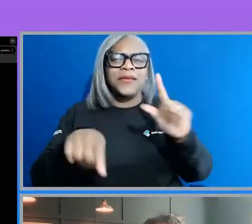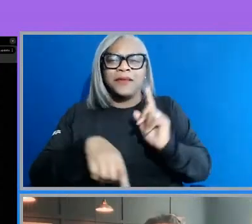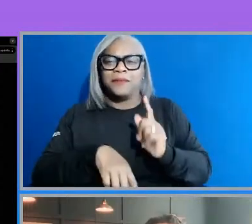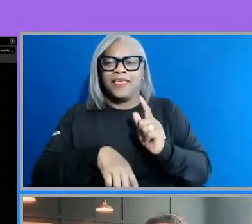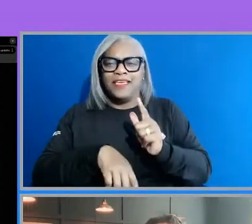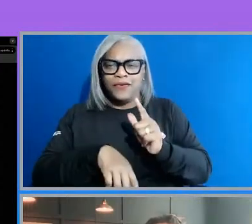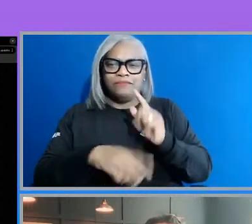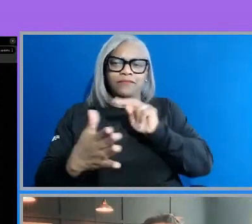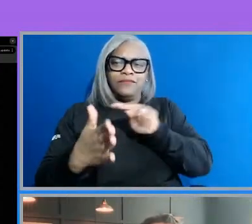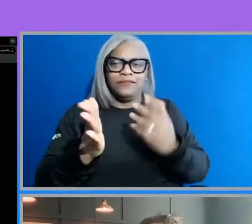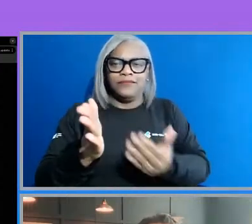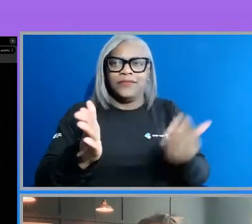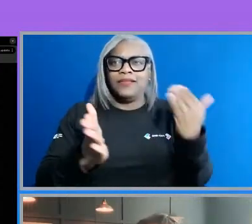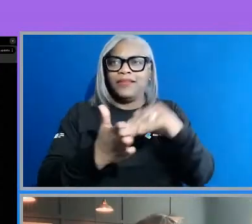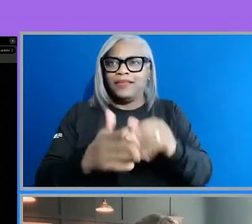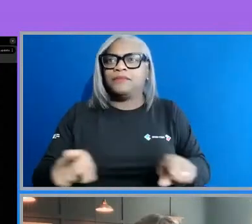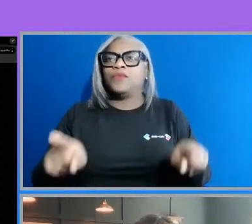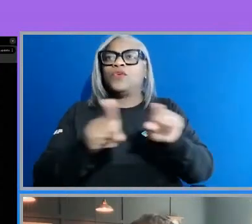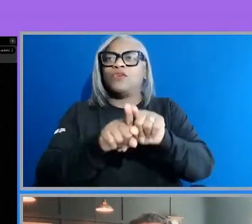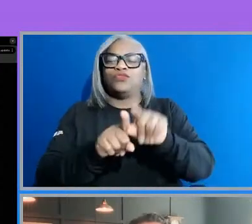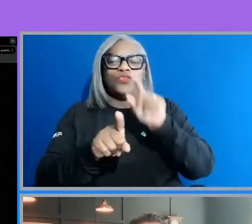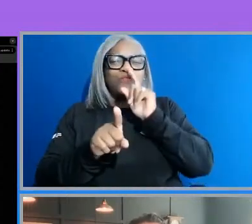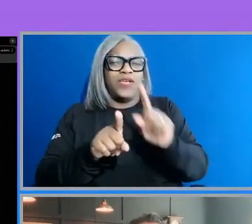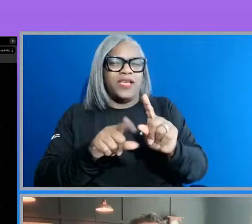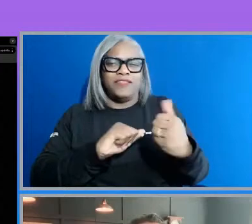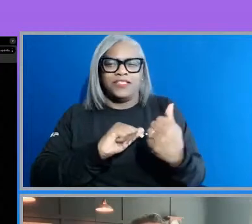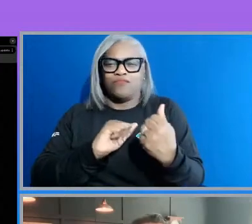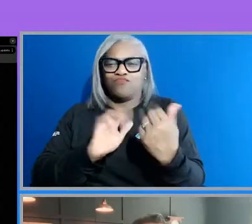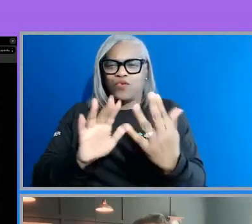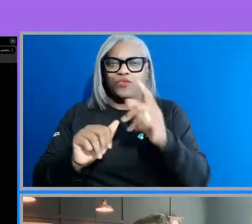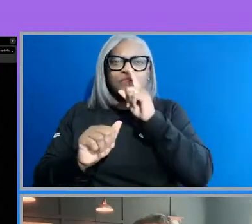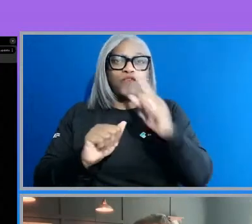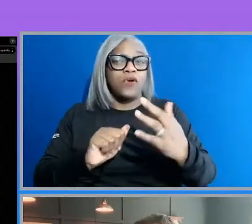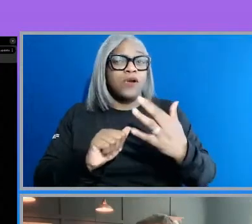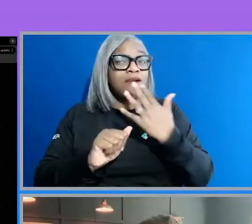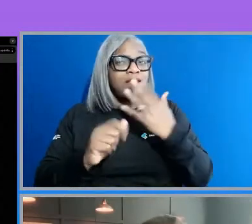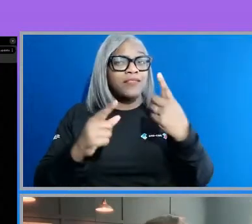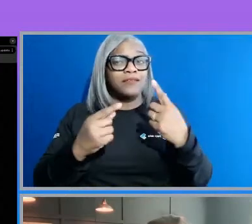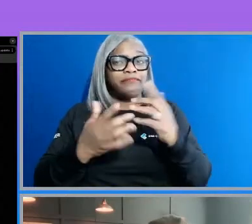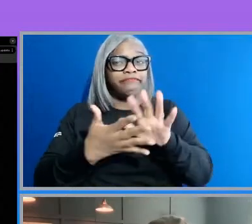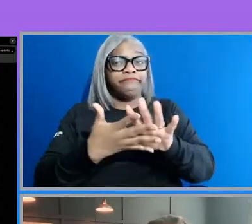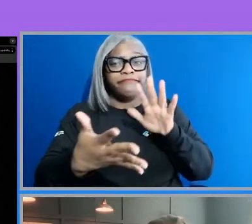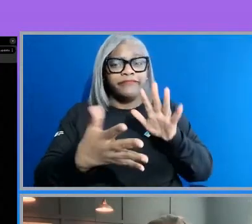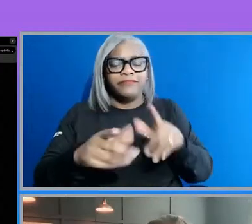a practical approach for color contrast. We now have a practical approach for making sure that your your designs do